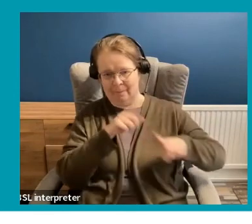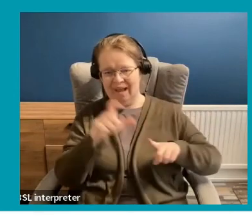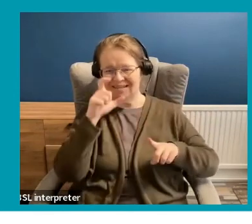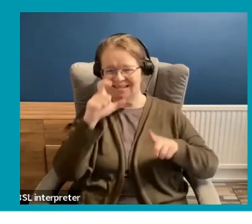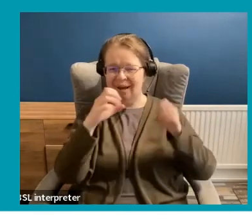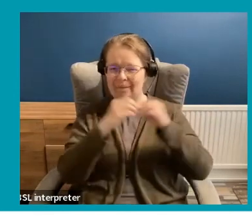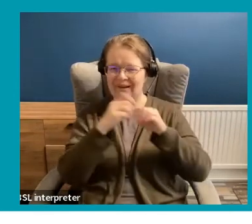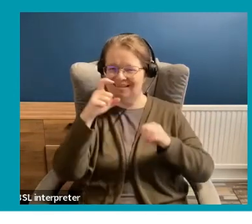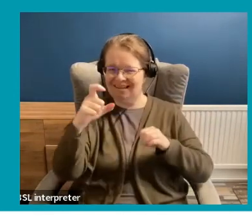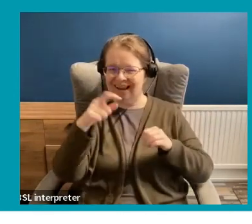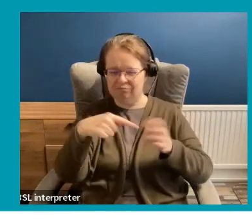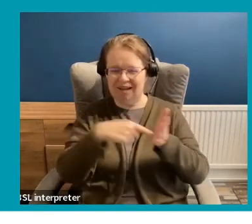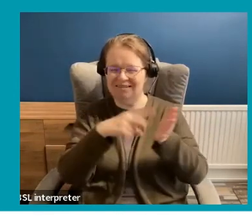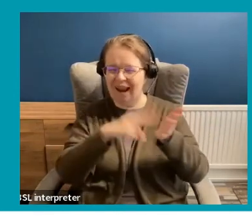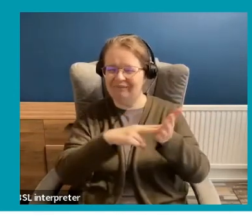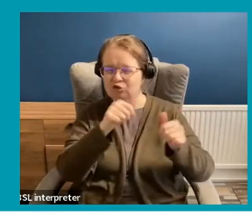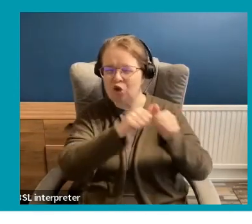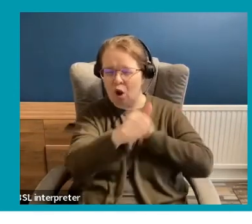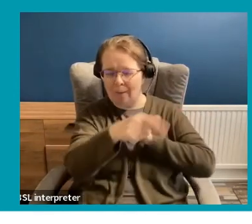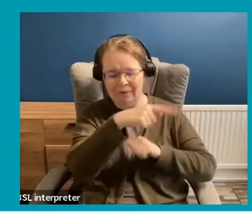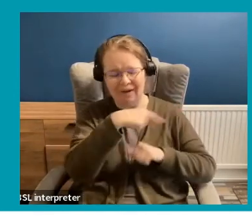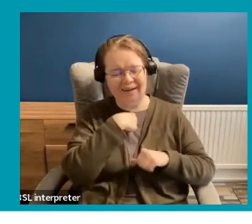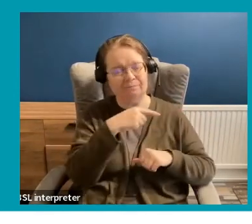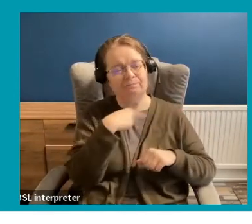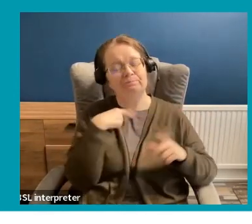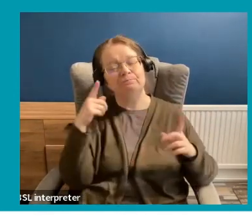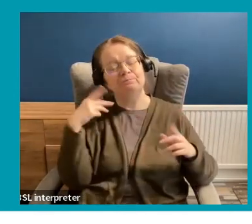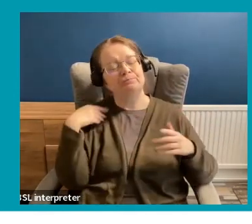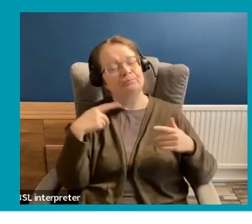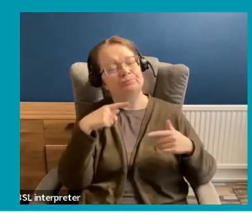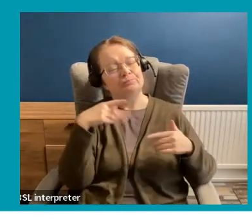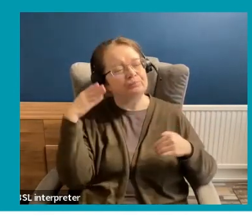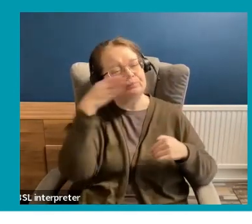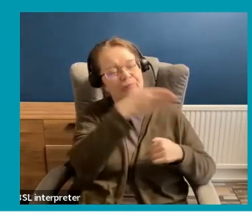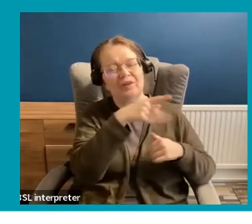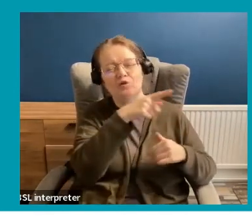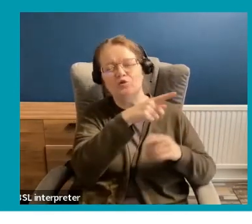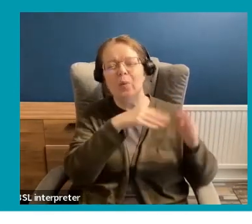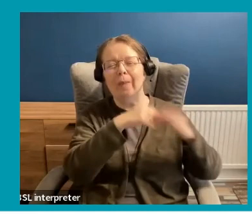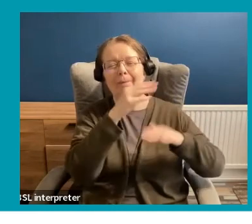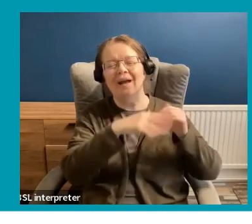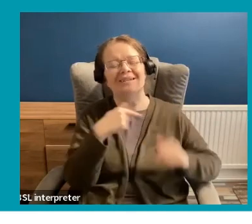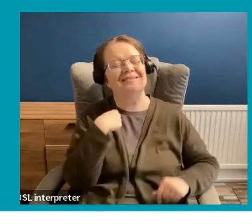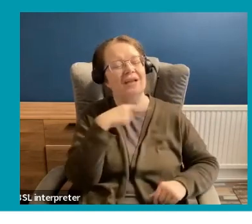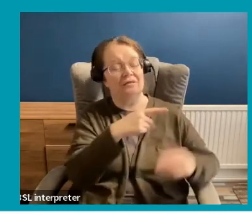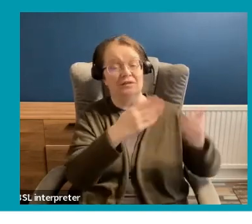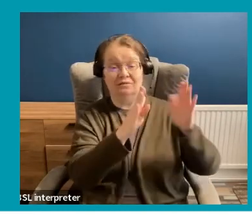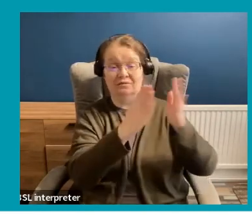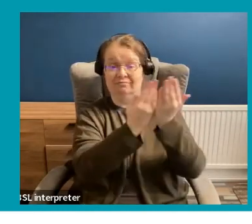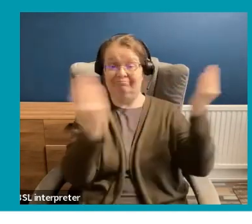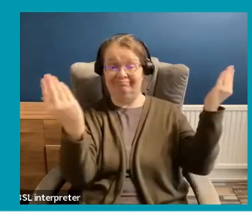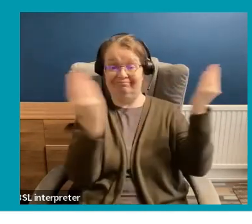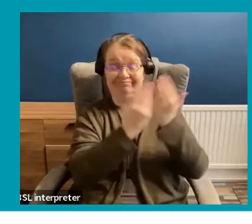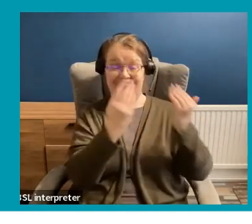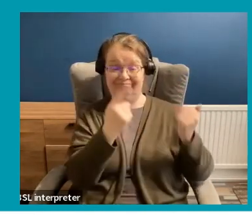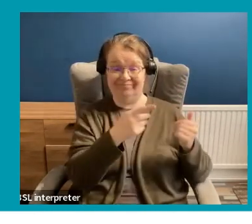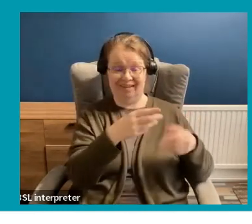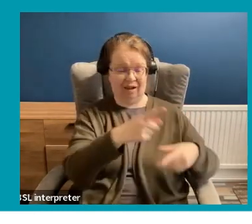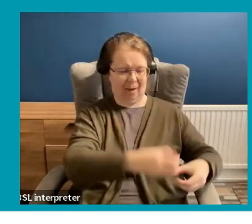TB company, and is approaching the building I noticed at the main entrance there was a post sticking out from the ground.